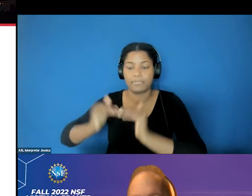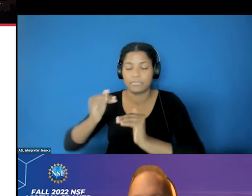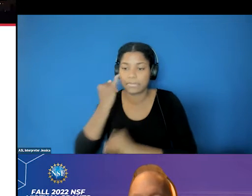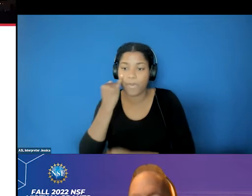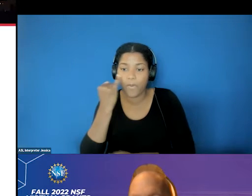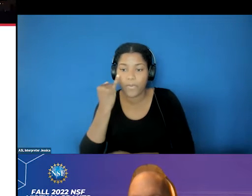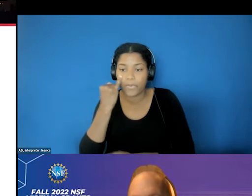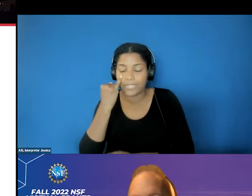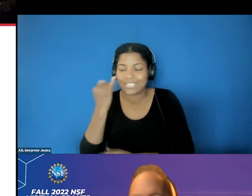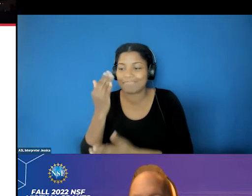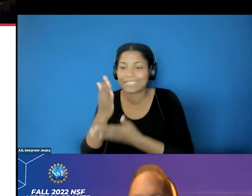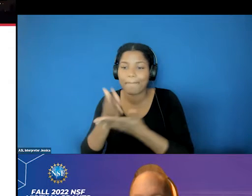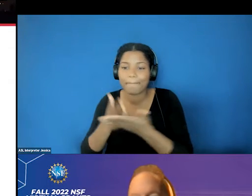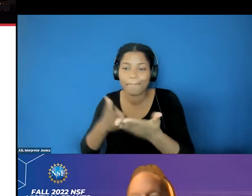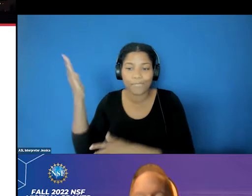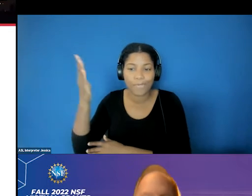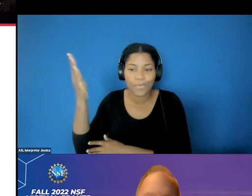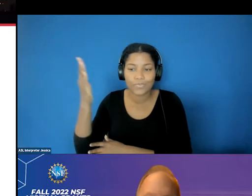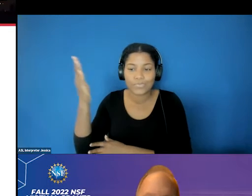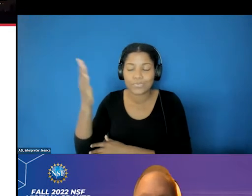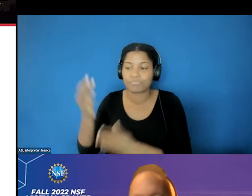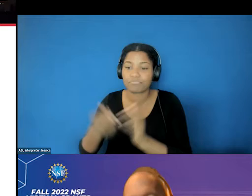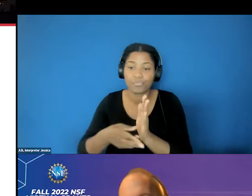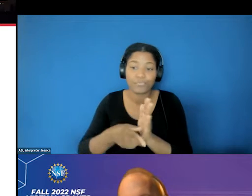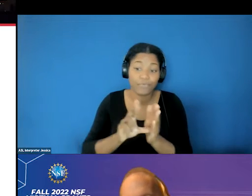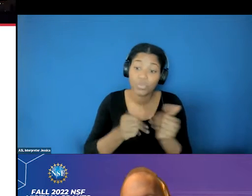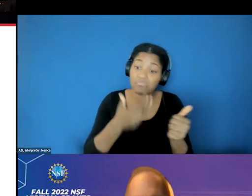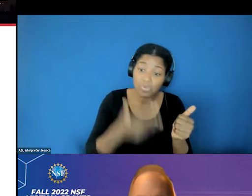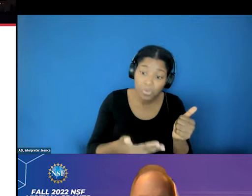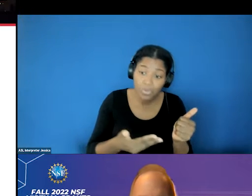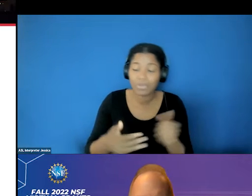multidisciplinary review well in one disciplinary, but not so much in the other,